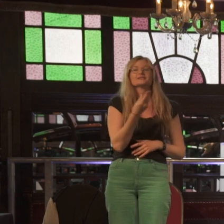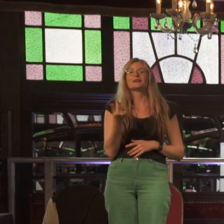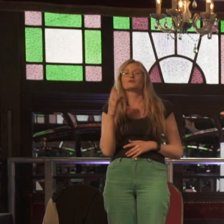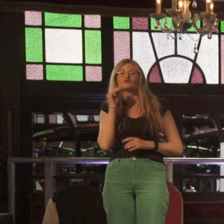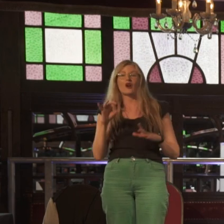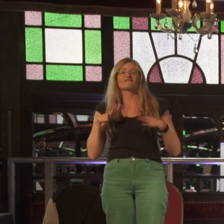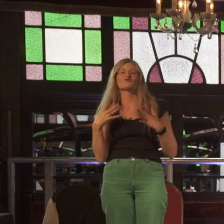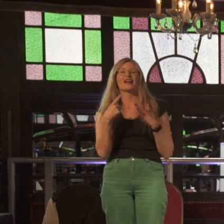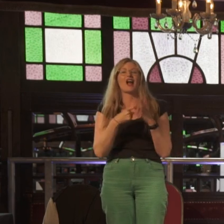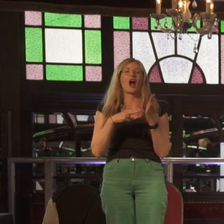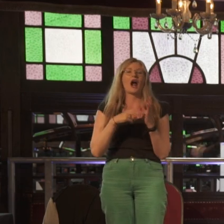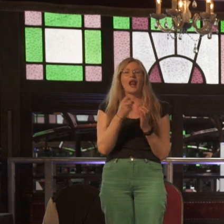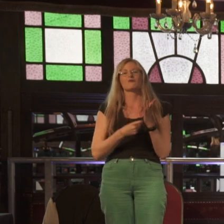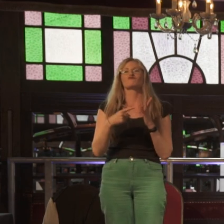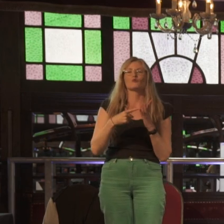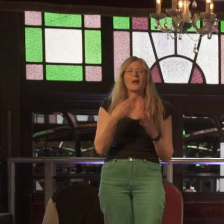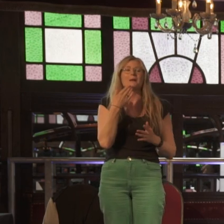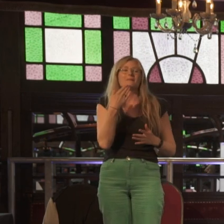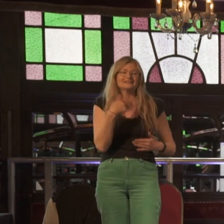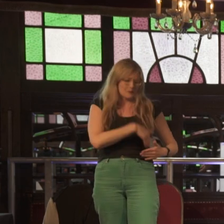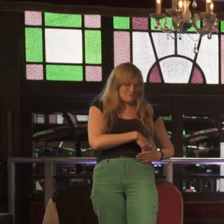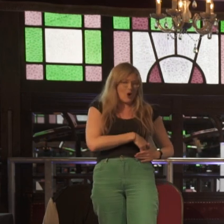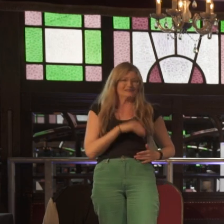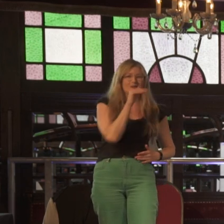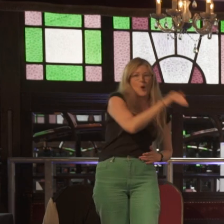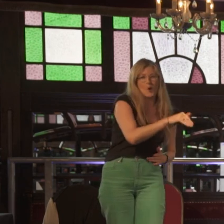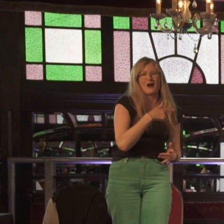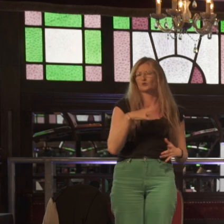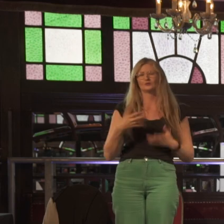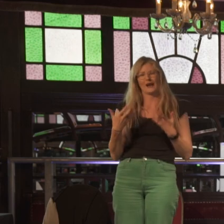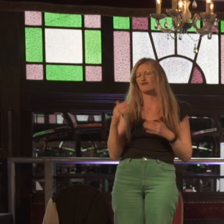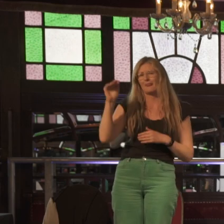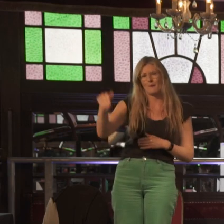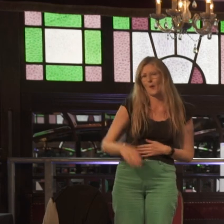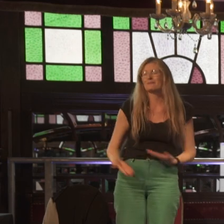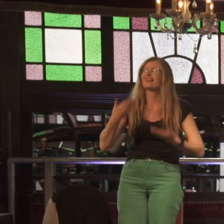so just put them in your pockets, please, because otherwise I'm going to have to lug it home. Okay, thank you!